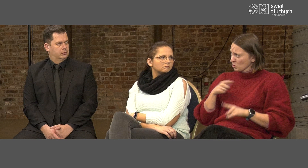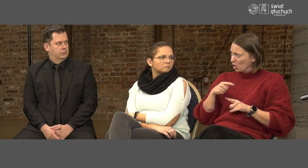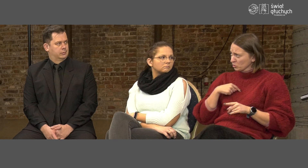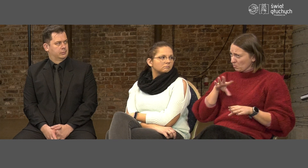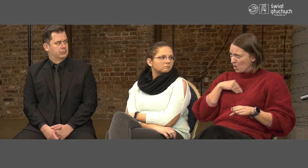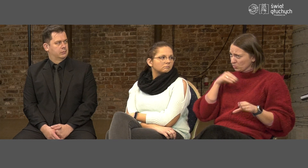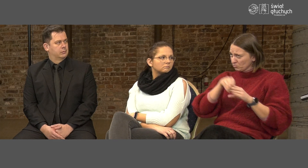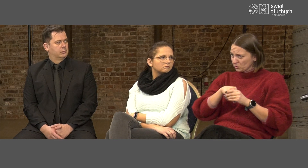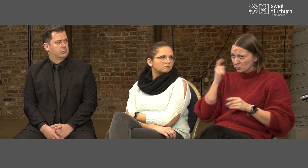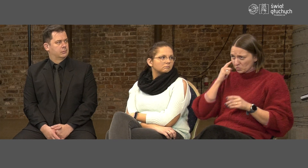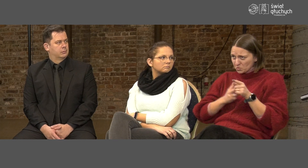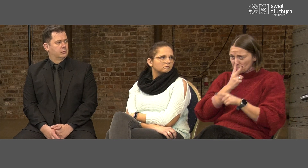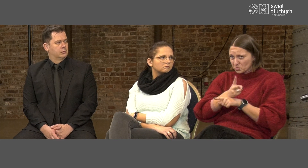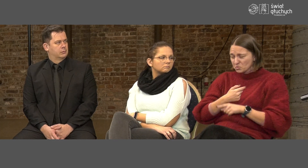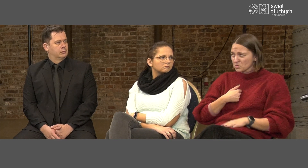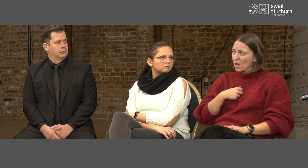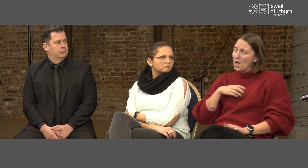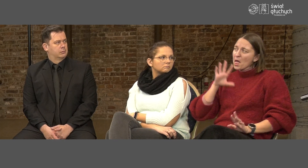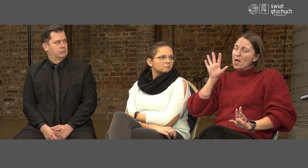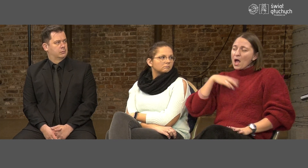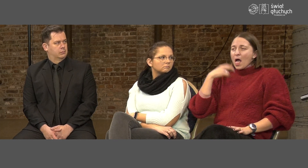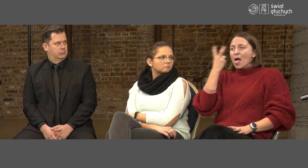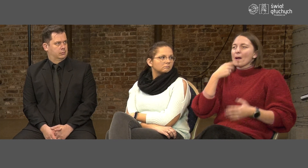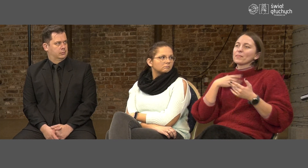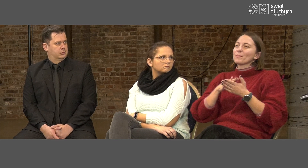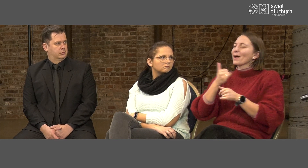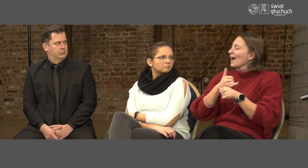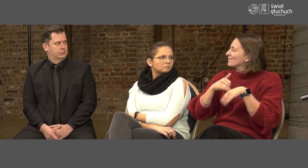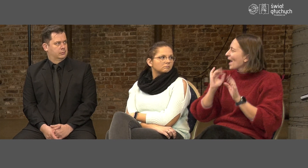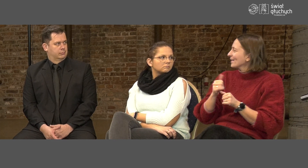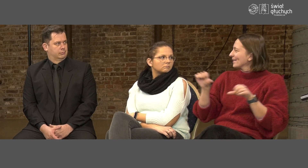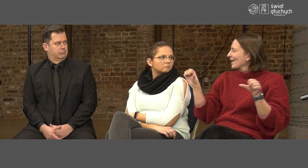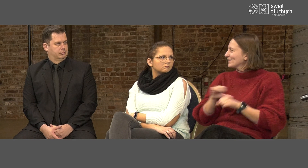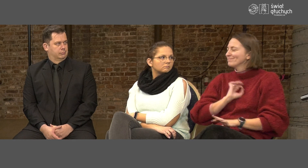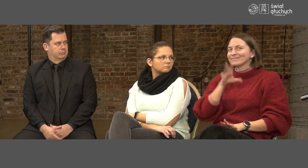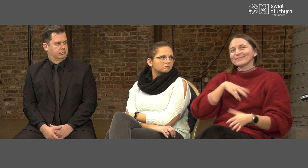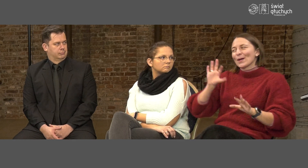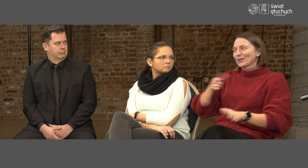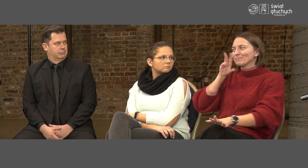Does that mean I can now enter hearing culture? Can I now go to a cafe and have a casual chat with someone over coffee